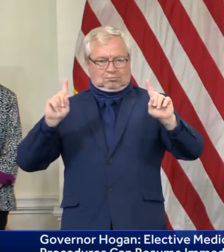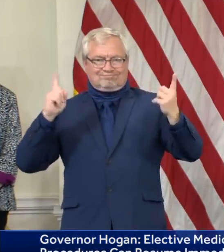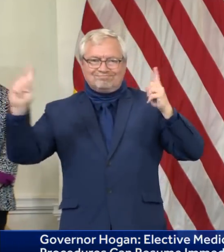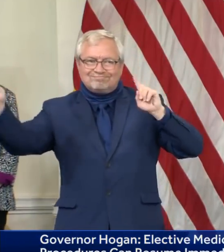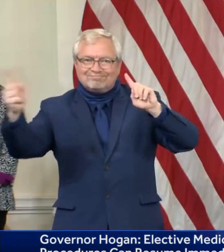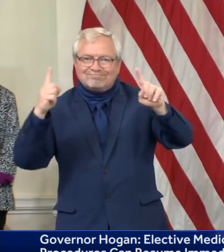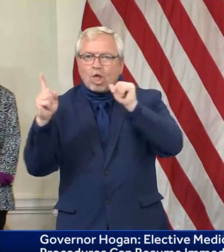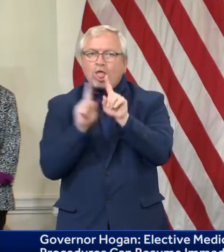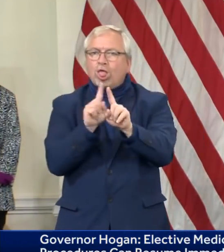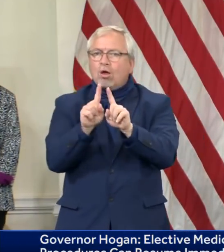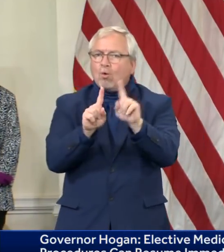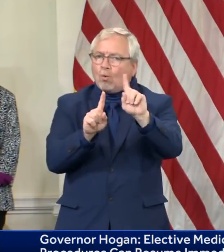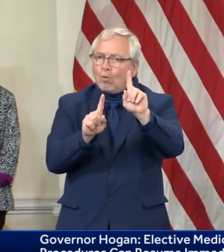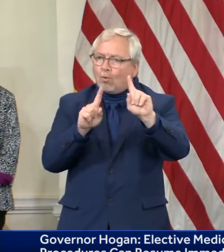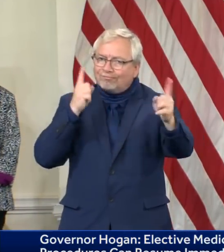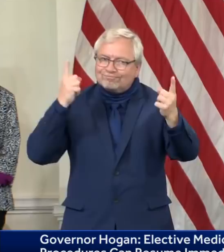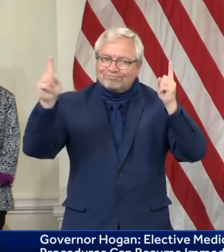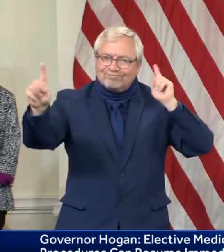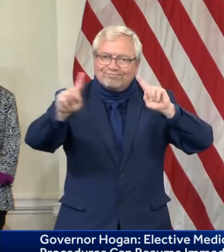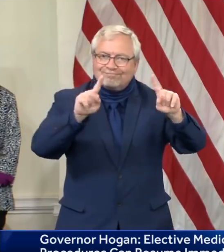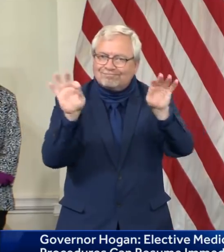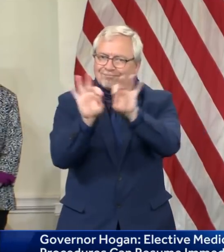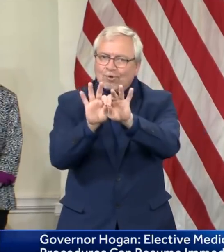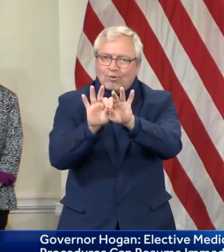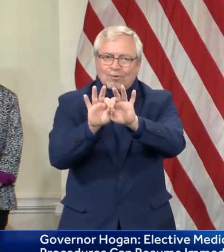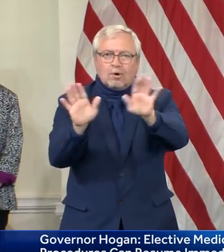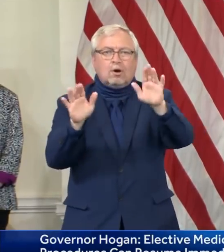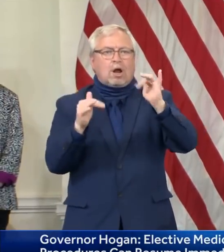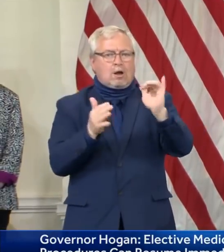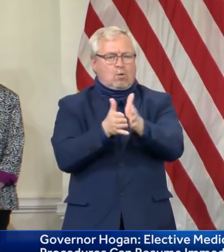THEREFORE, WE NEED TO MAINTAIN PHYSICAL DISTANCING.